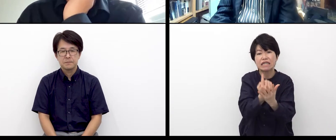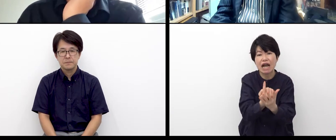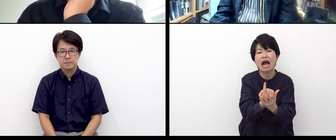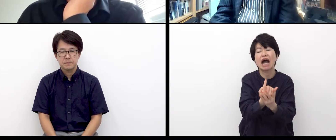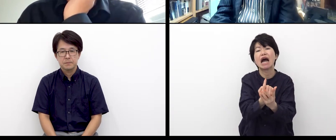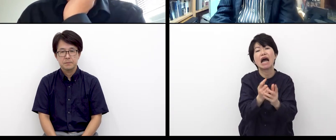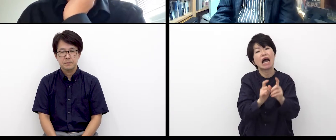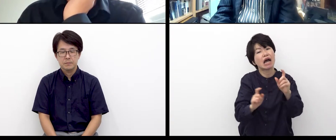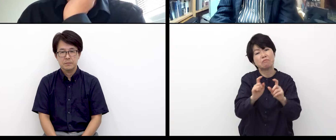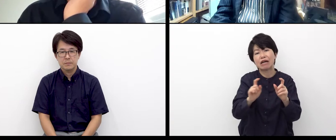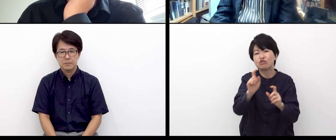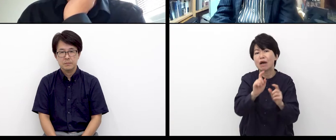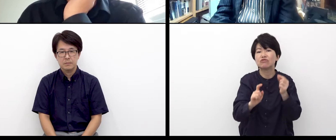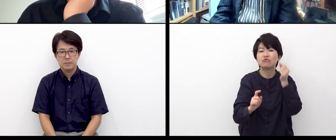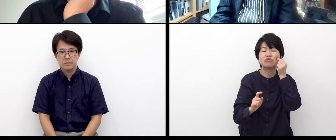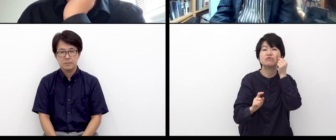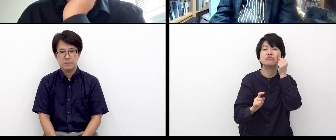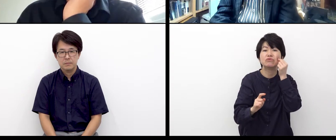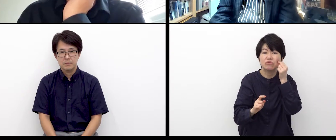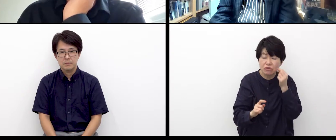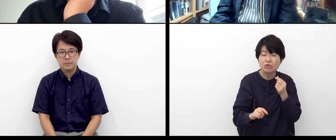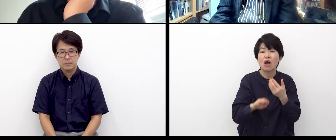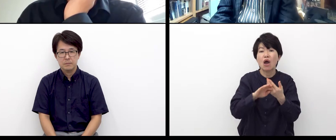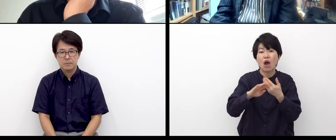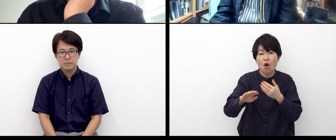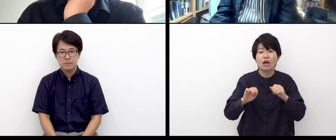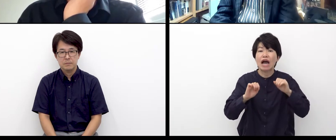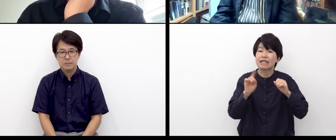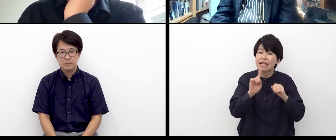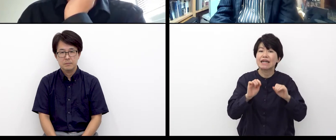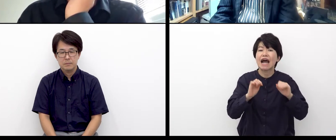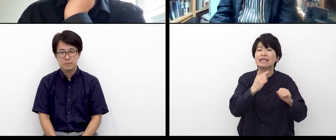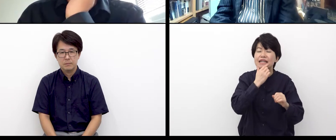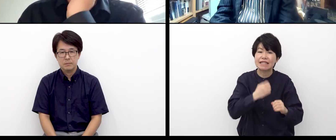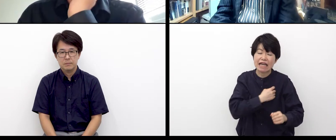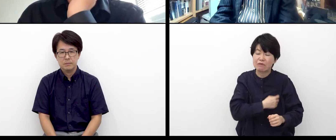such as motivation or desire for social involvement etc, and they are more enervated.